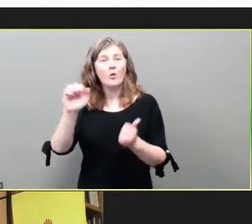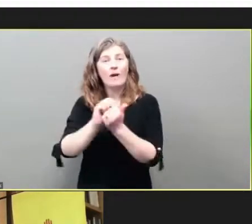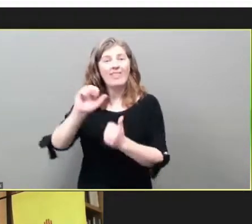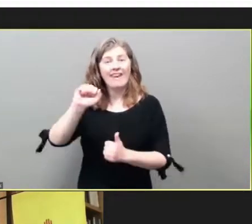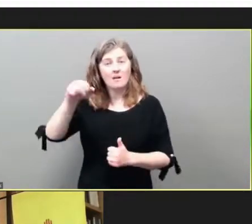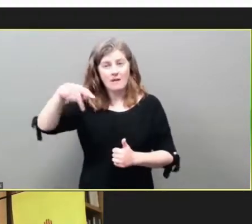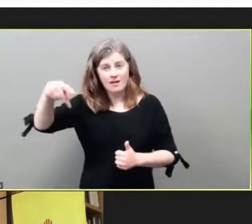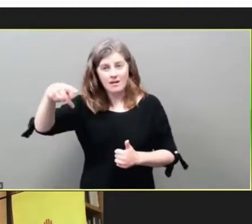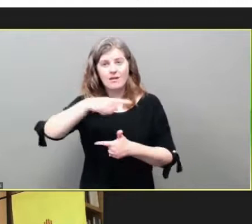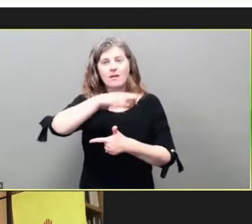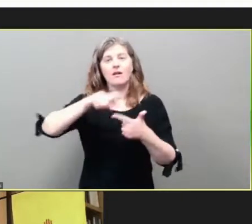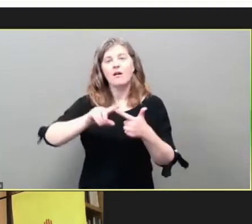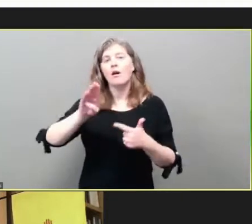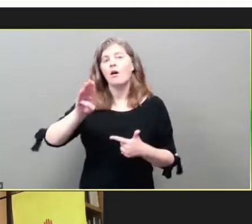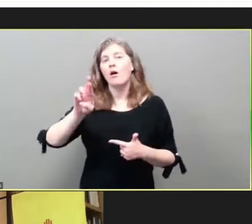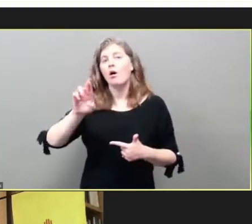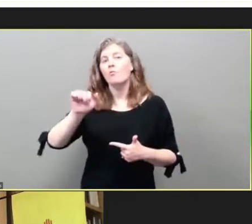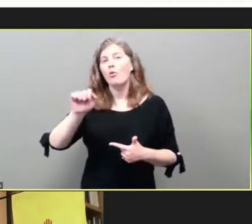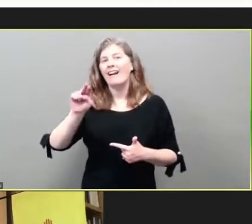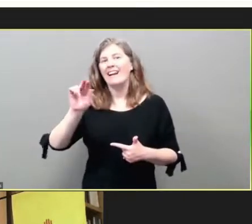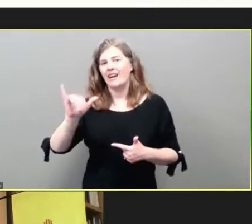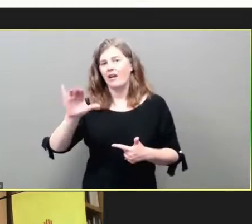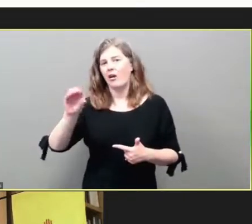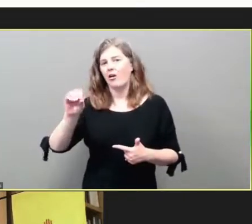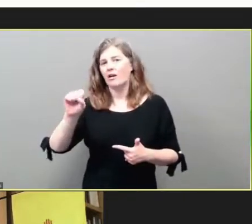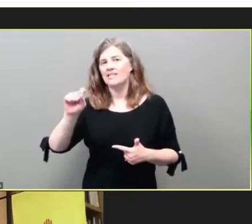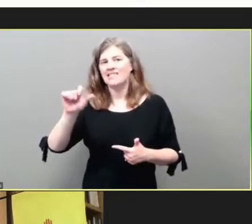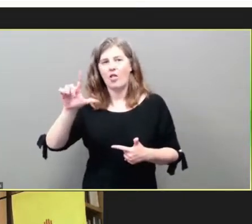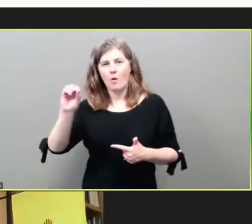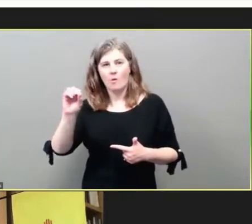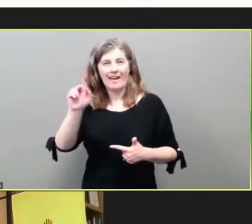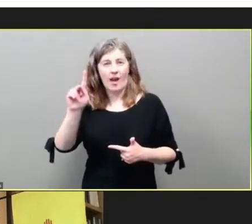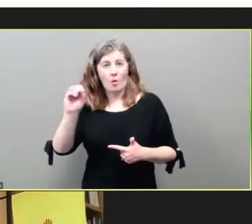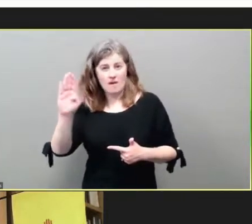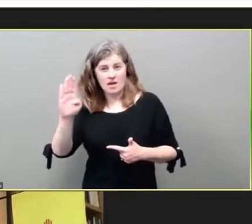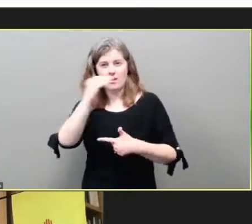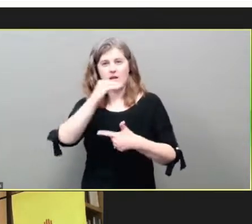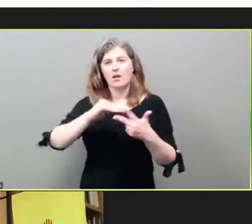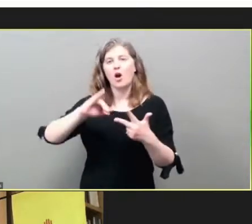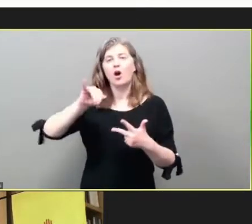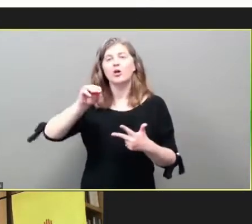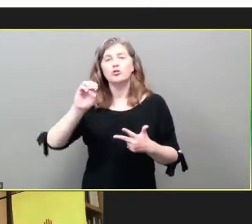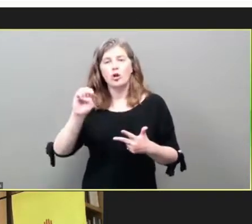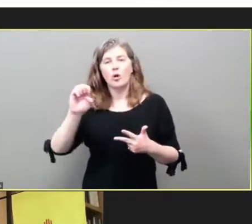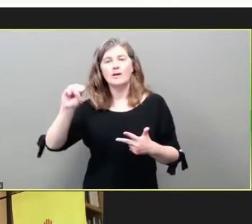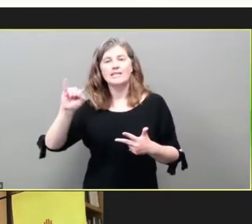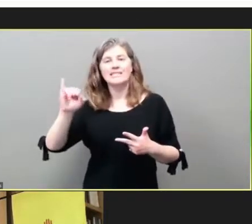followed by Britney Costello with K. O. B. And then joe size with Eastern new